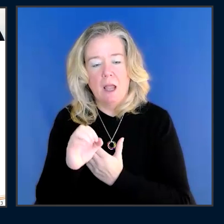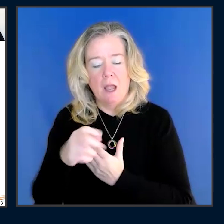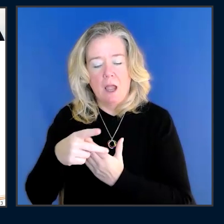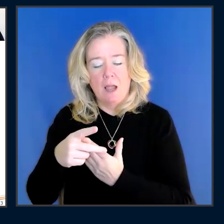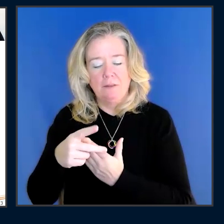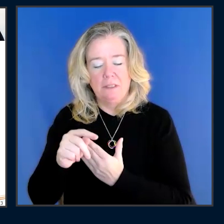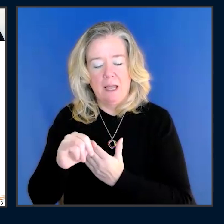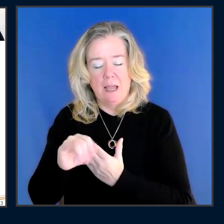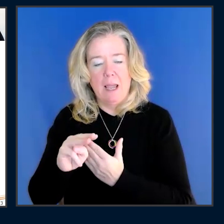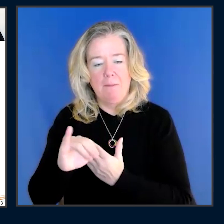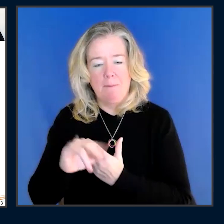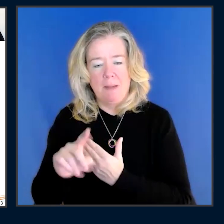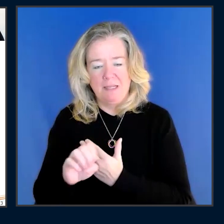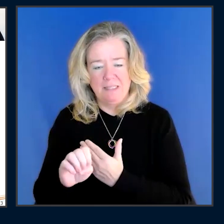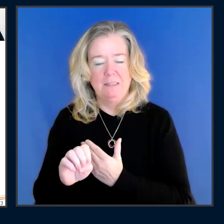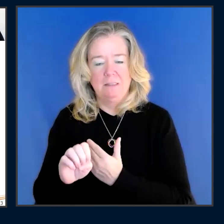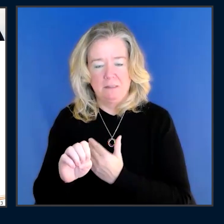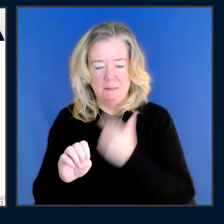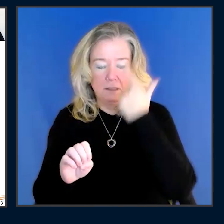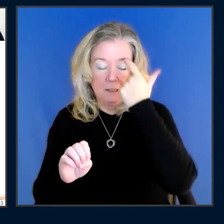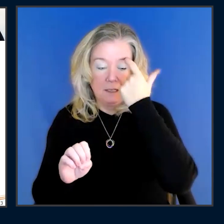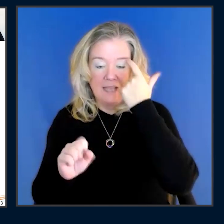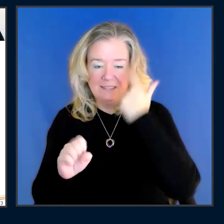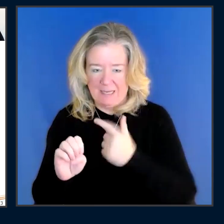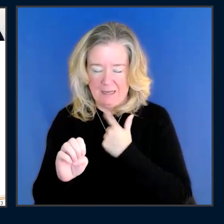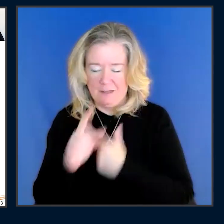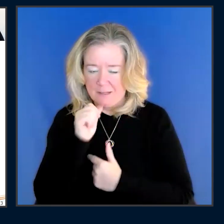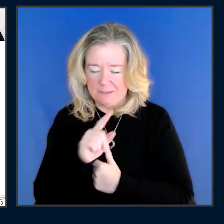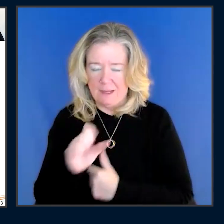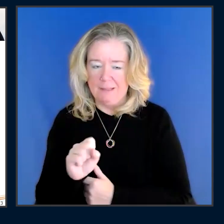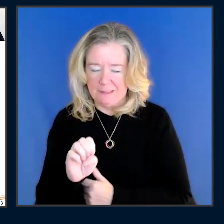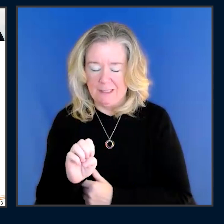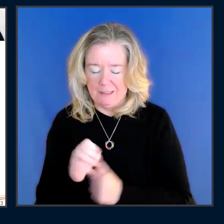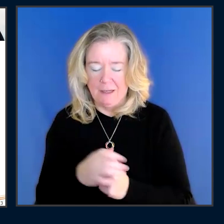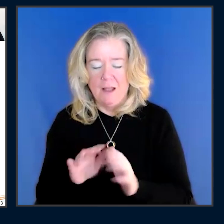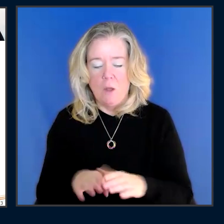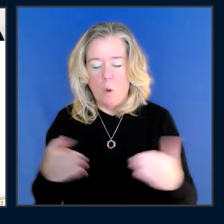as well, like OPTIMISE, O-P-T-I-M-I-S-E,